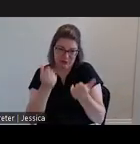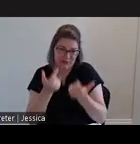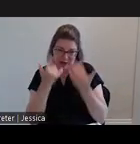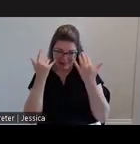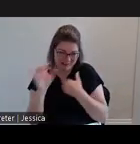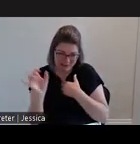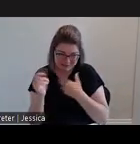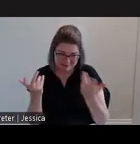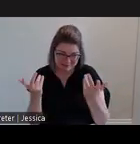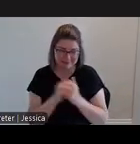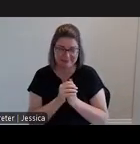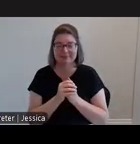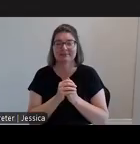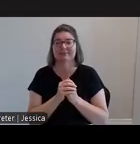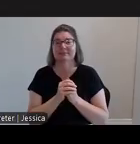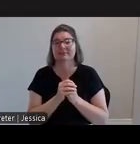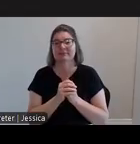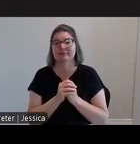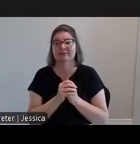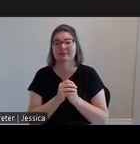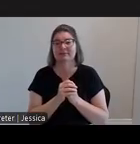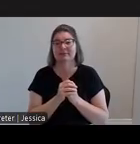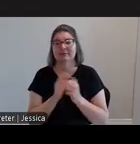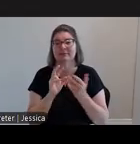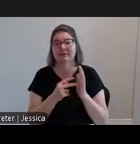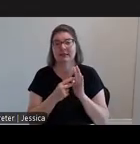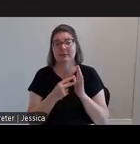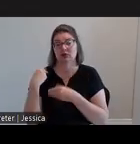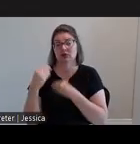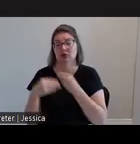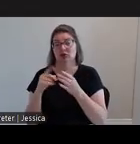Uh, this makes traditional research practices, uh, challenging to those